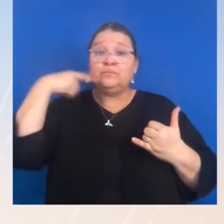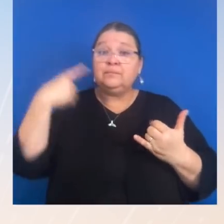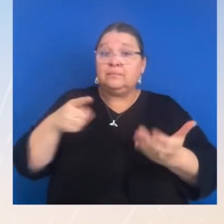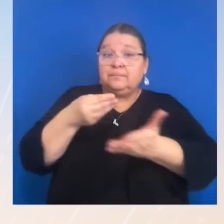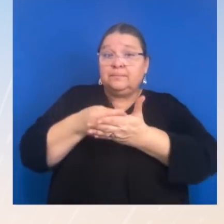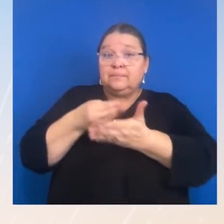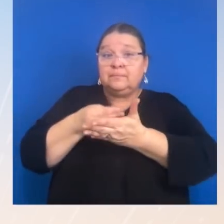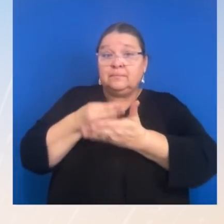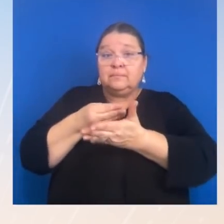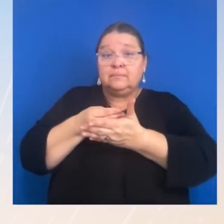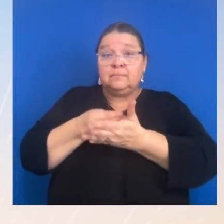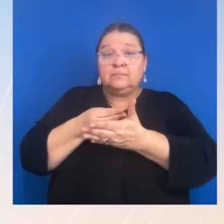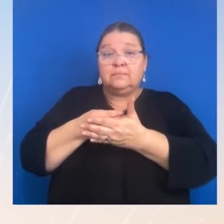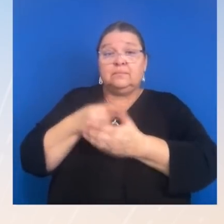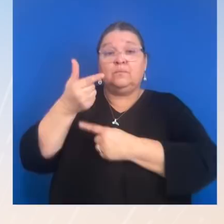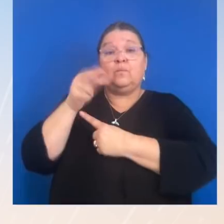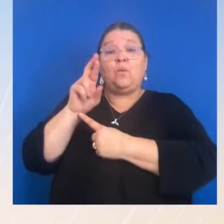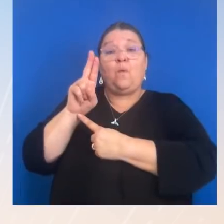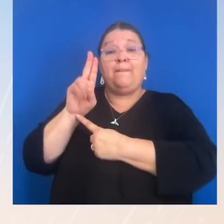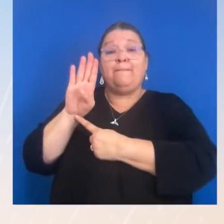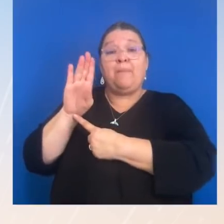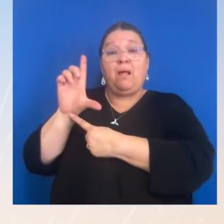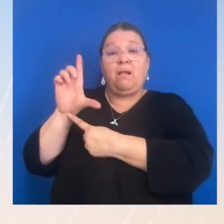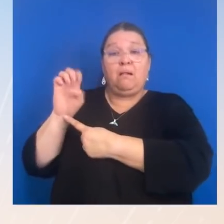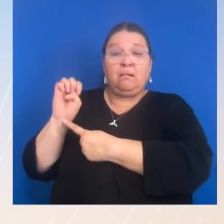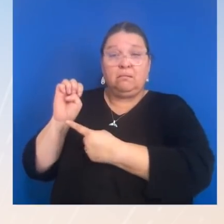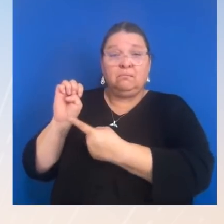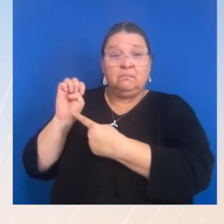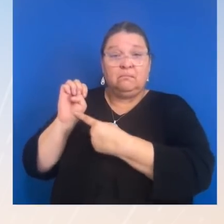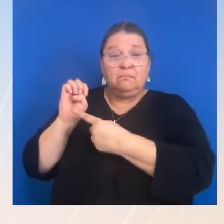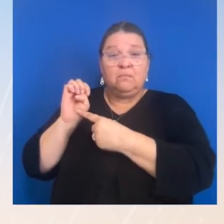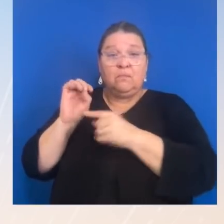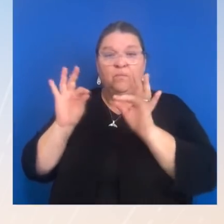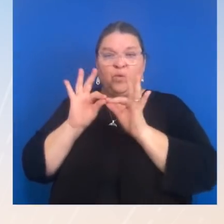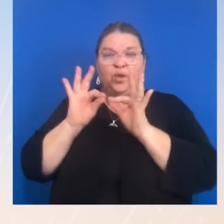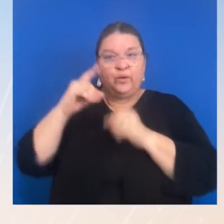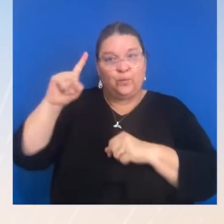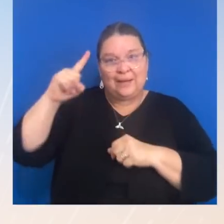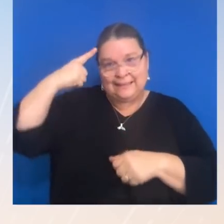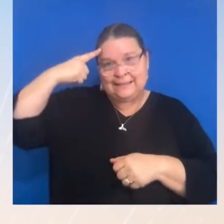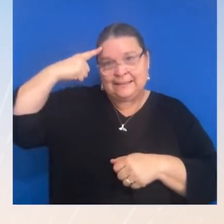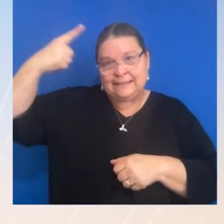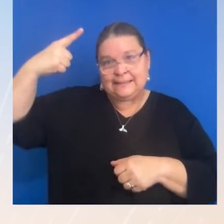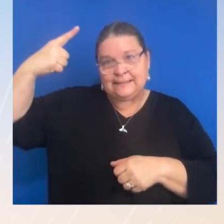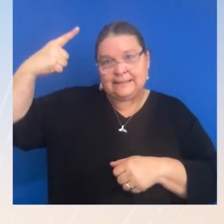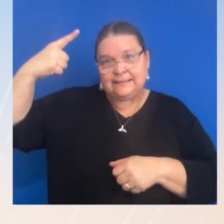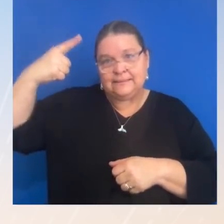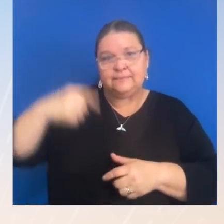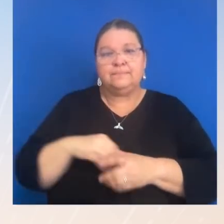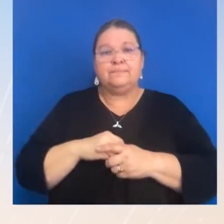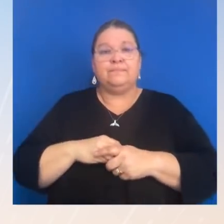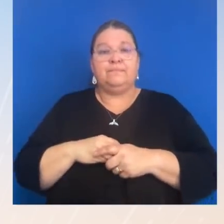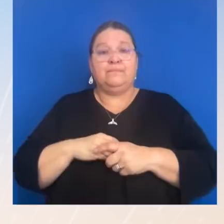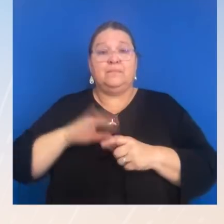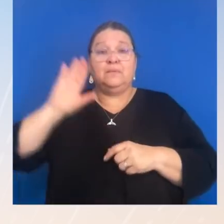The Russian stock market has not even opened -- and you've seen -- in days. And you have seen outcry